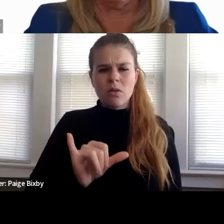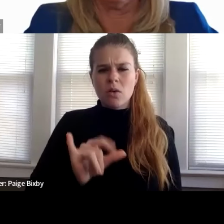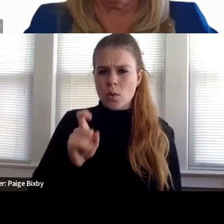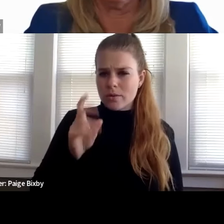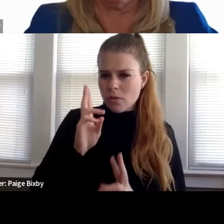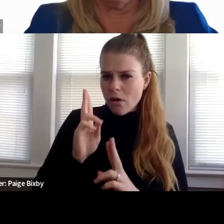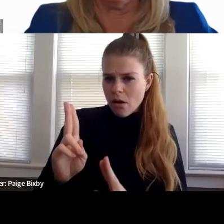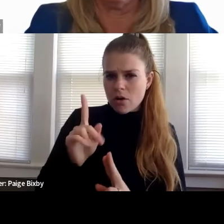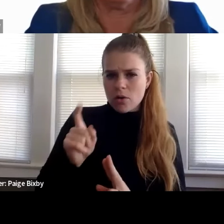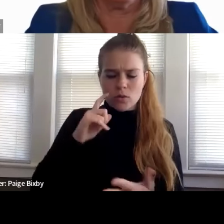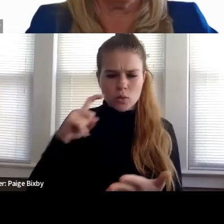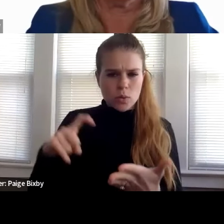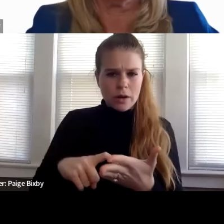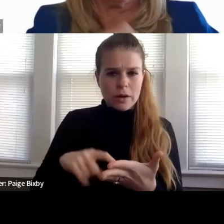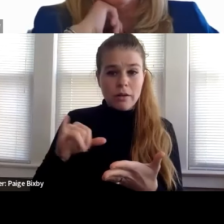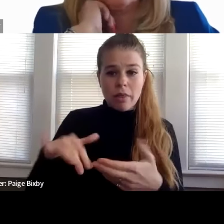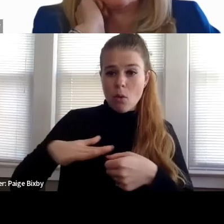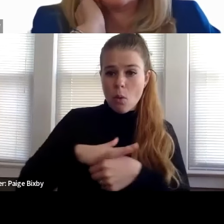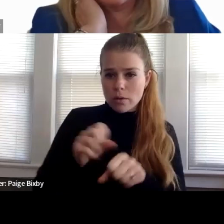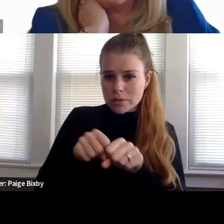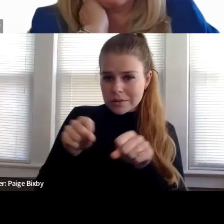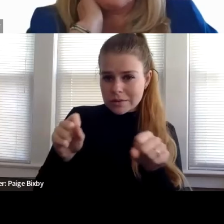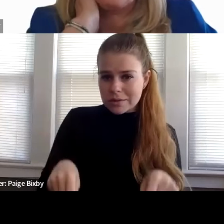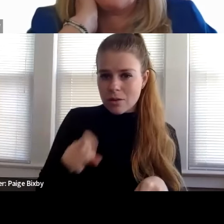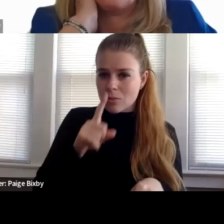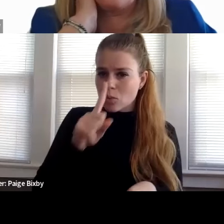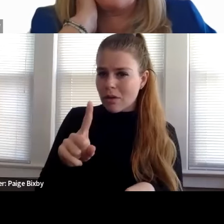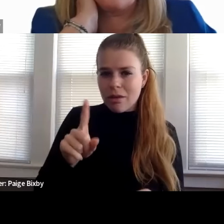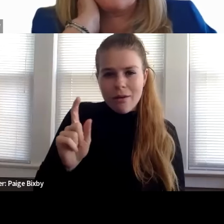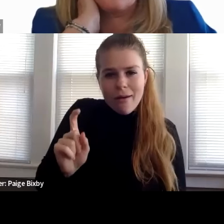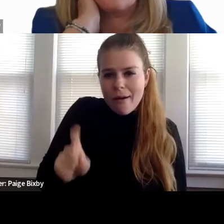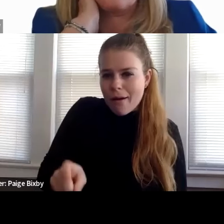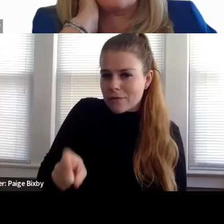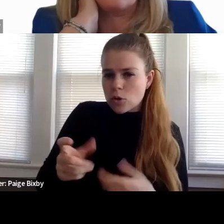And so this whole system has gotta be bringing a positive